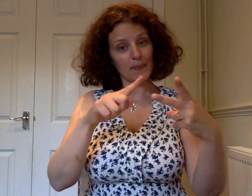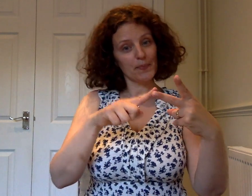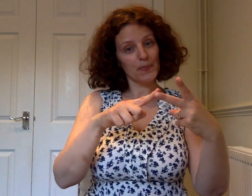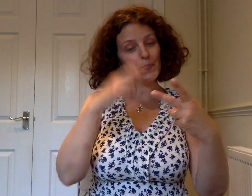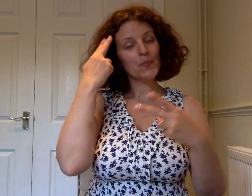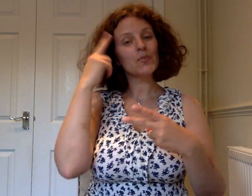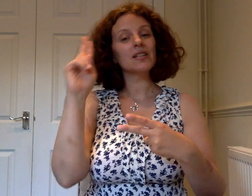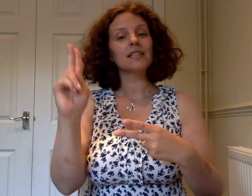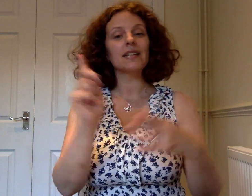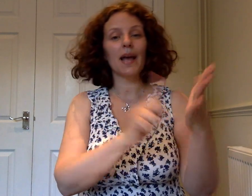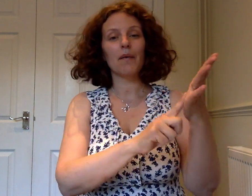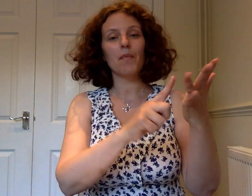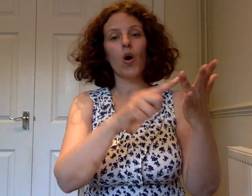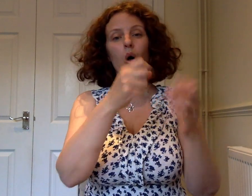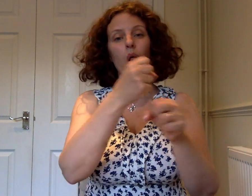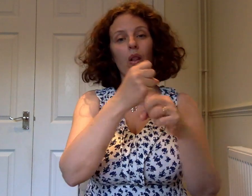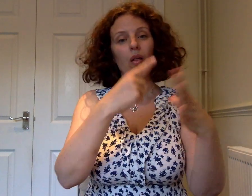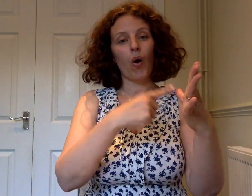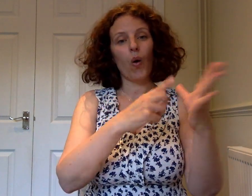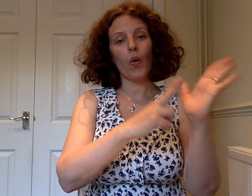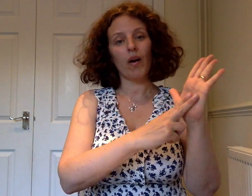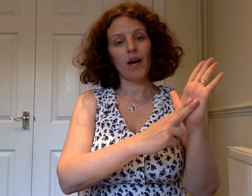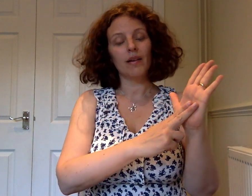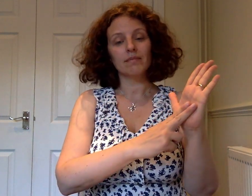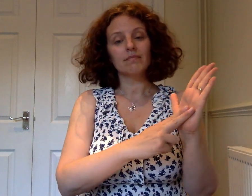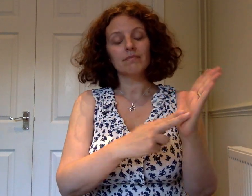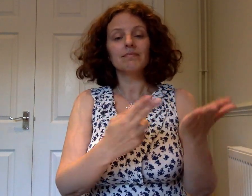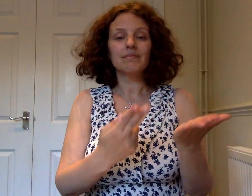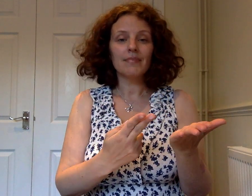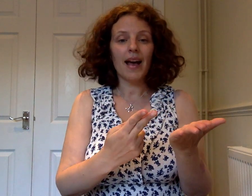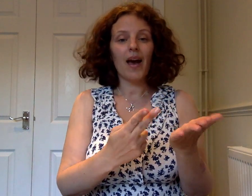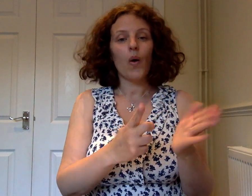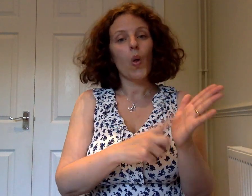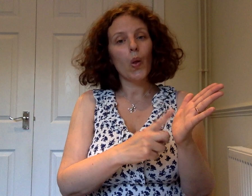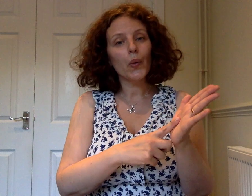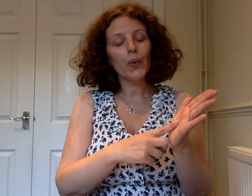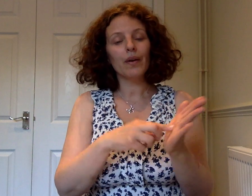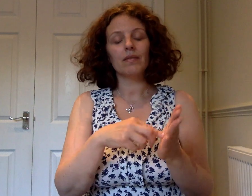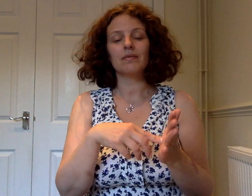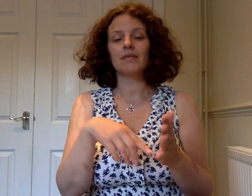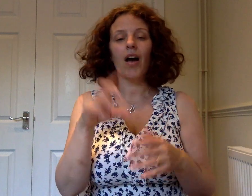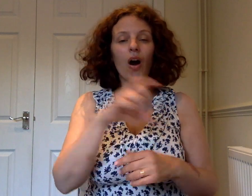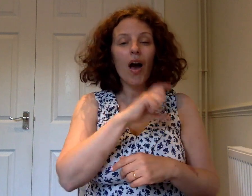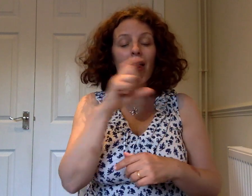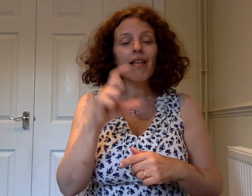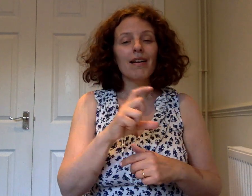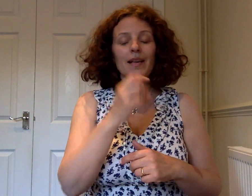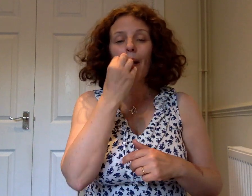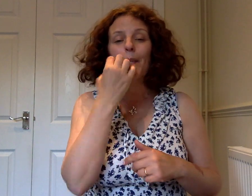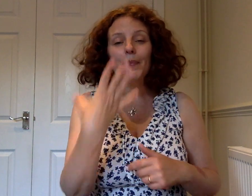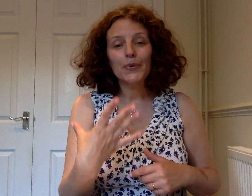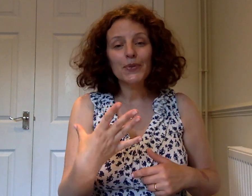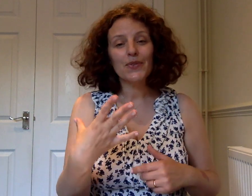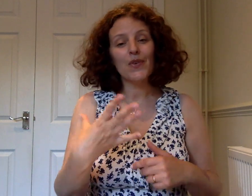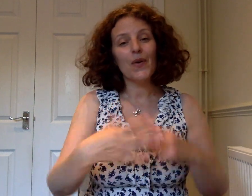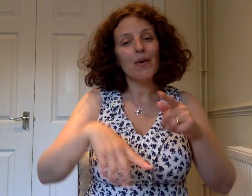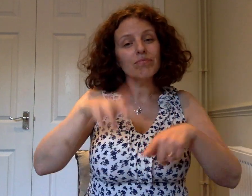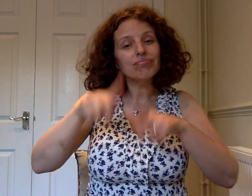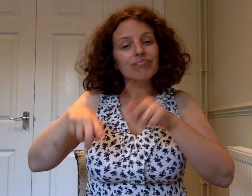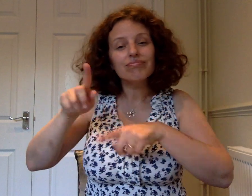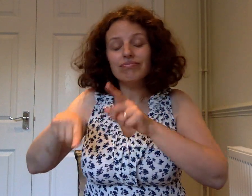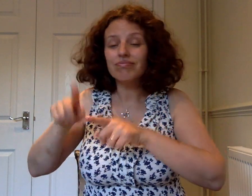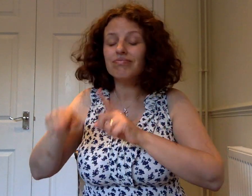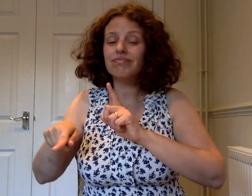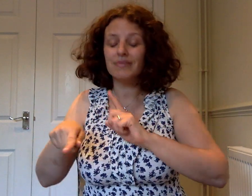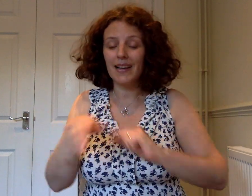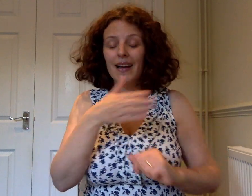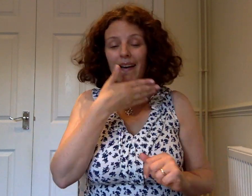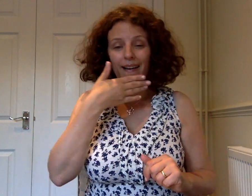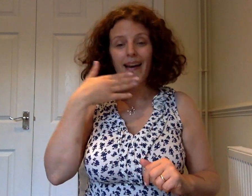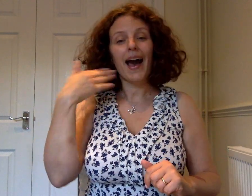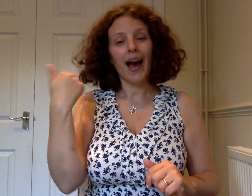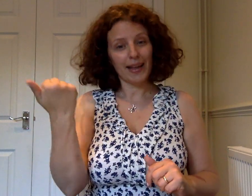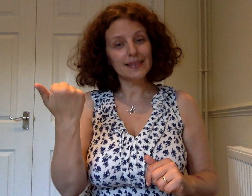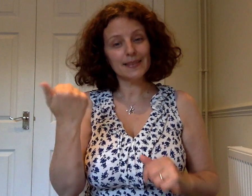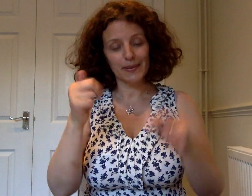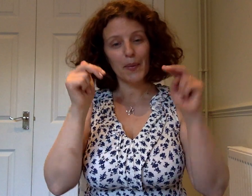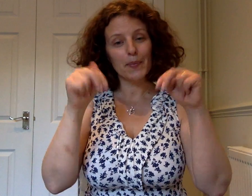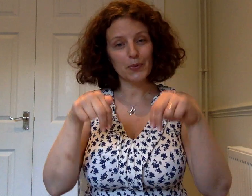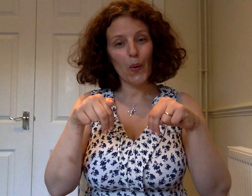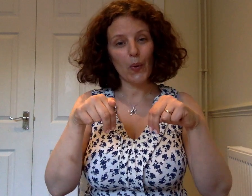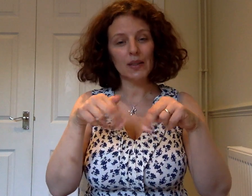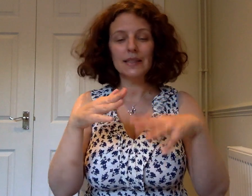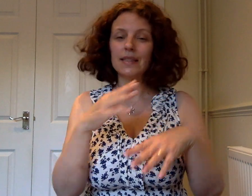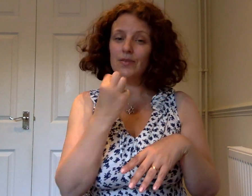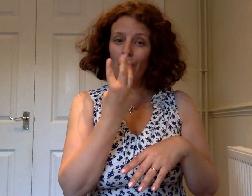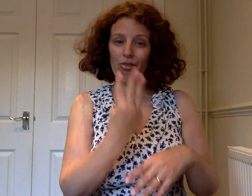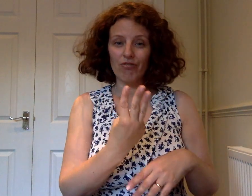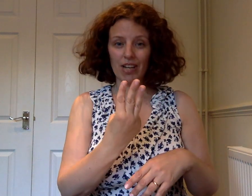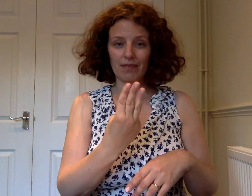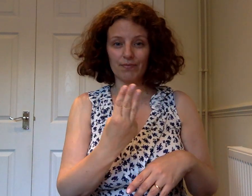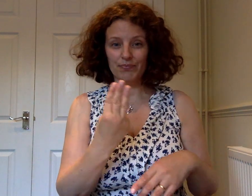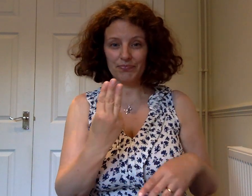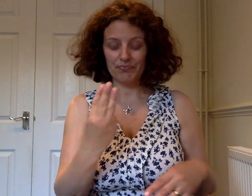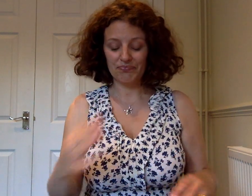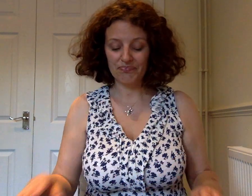Logan is beautiful, various colours, handsome.3 years old.